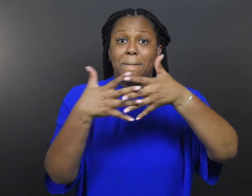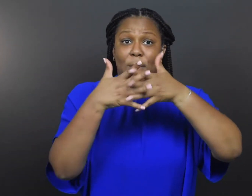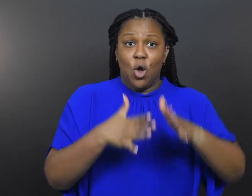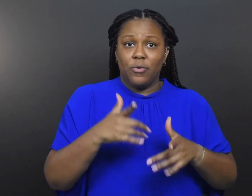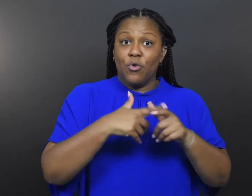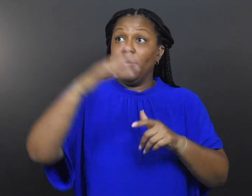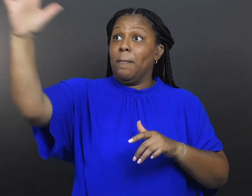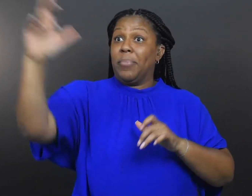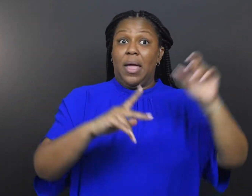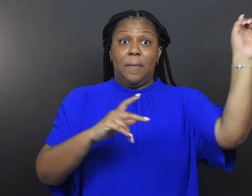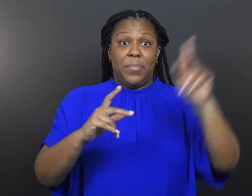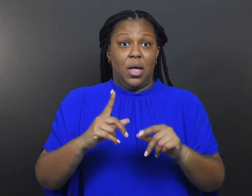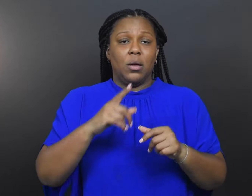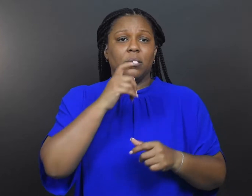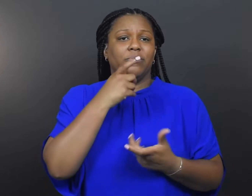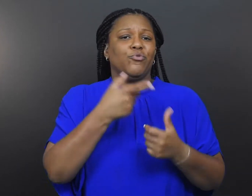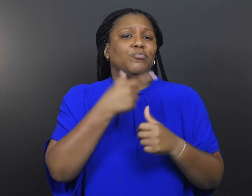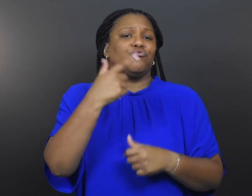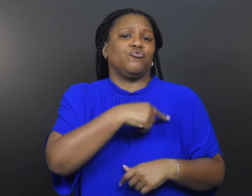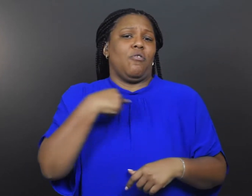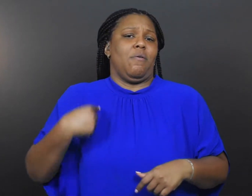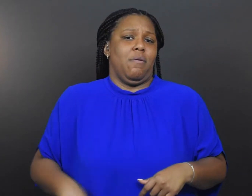from China in the early days of the outbreak.